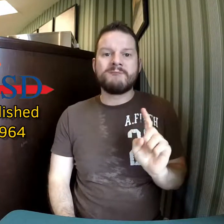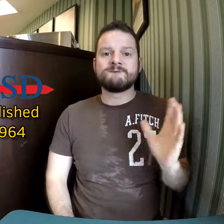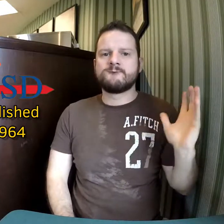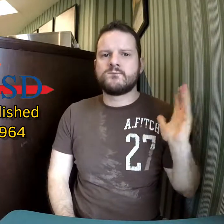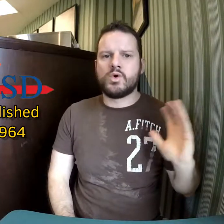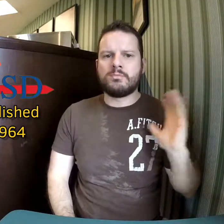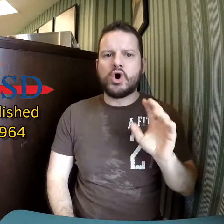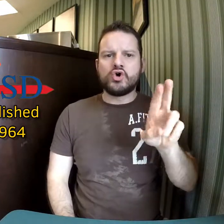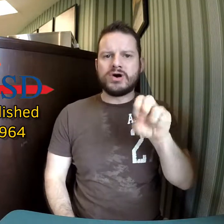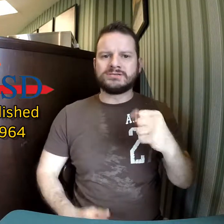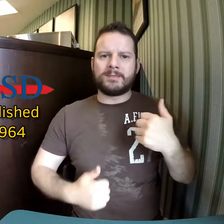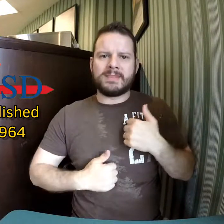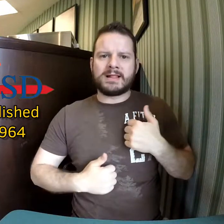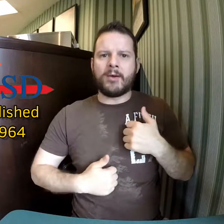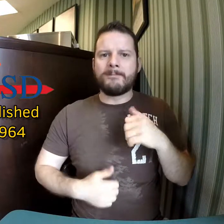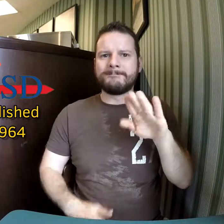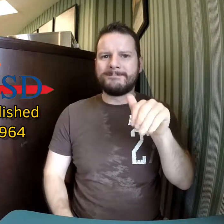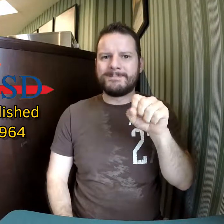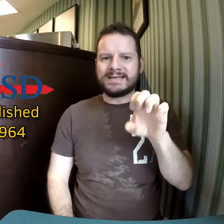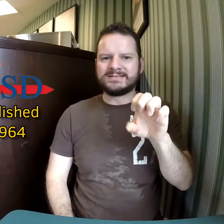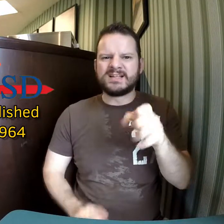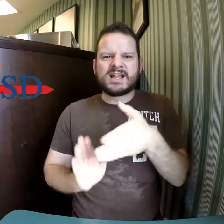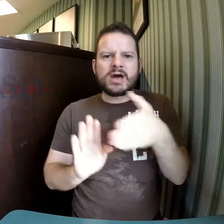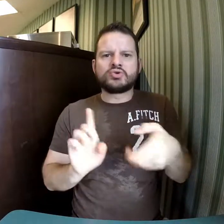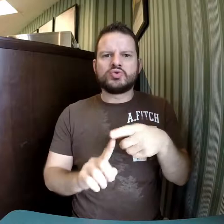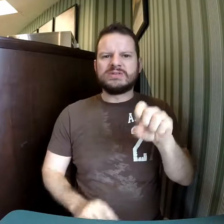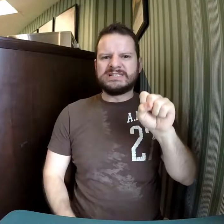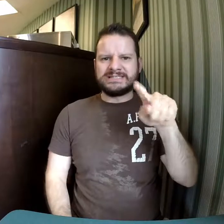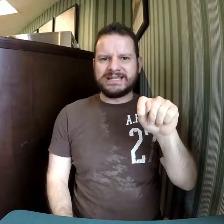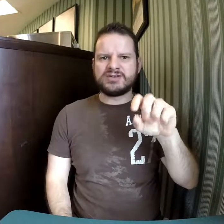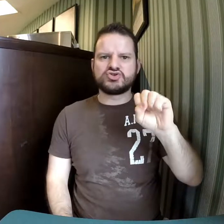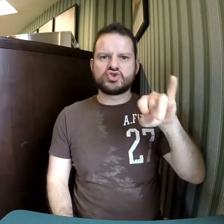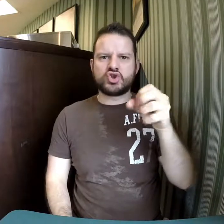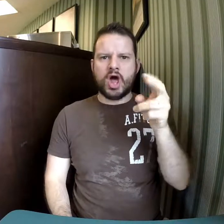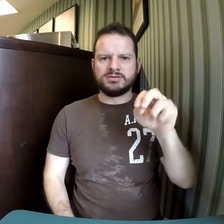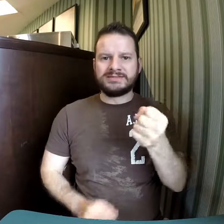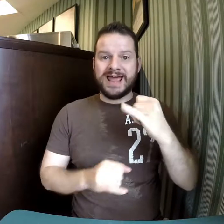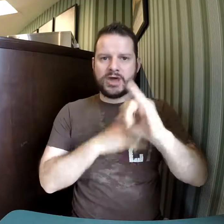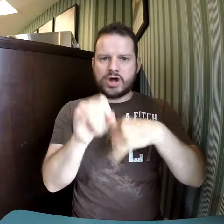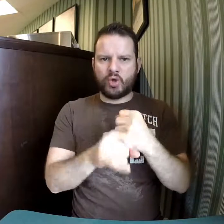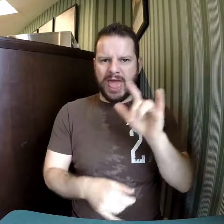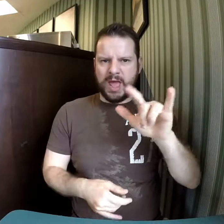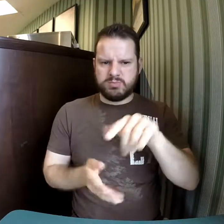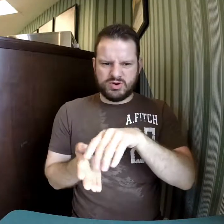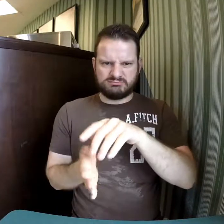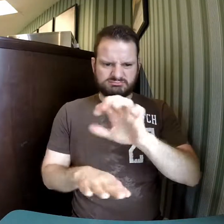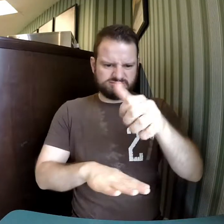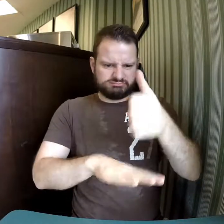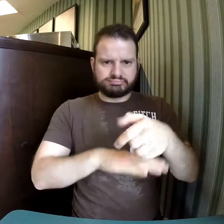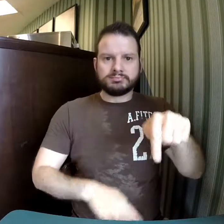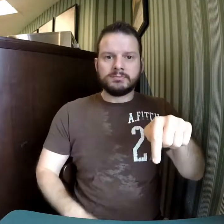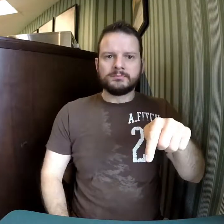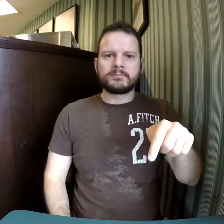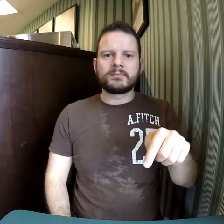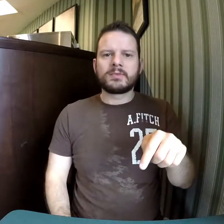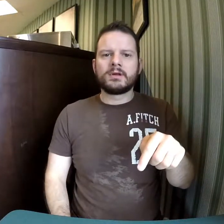on a former U.S. military base next to St. John's International Airport. It was established right there.